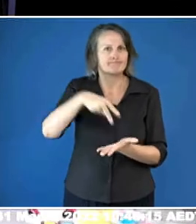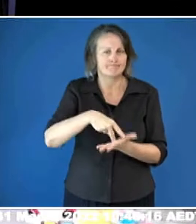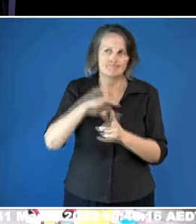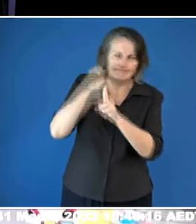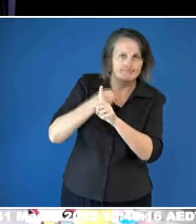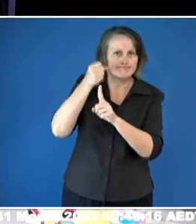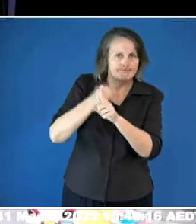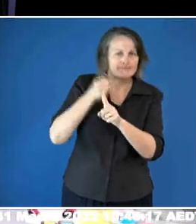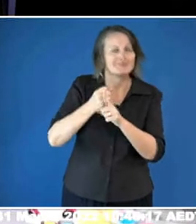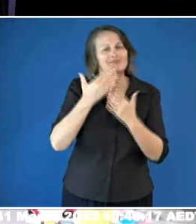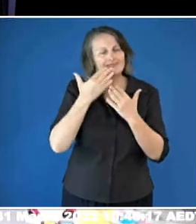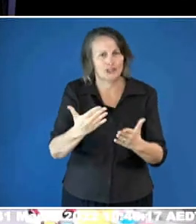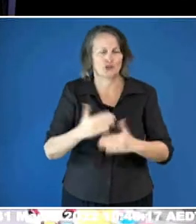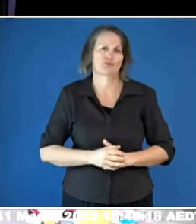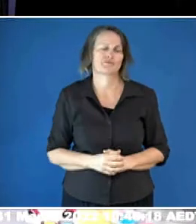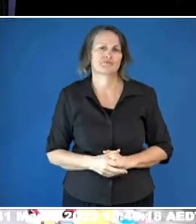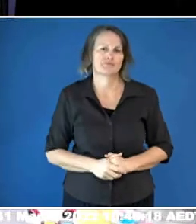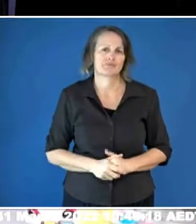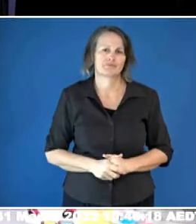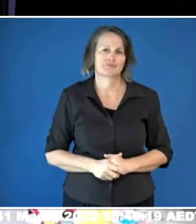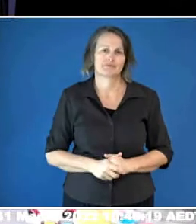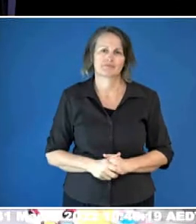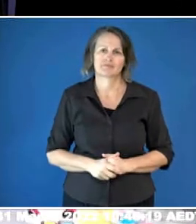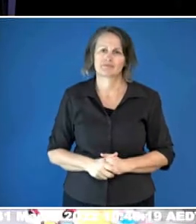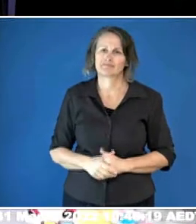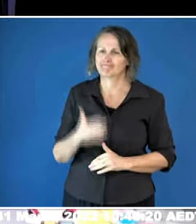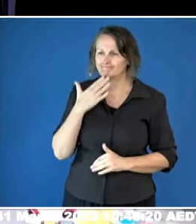So thank you. CHAIR: Thank you, Commissioner Bennett.